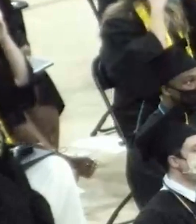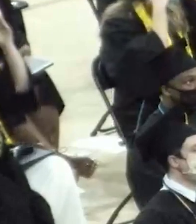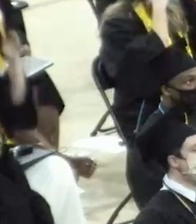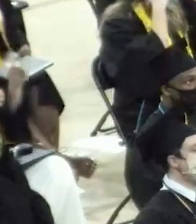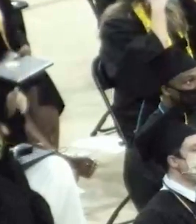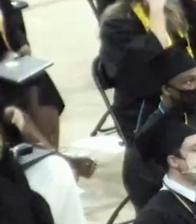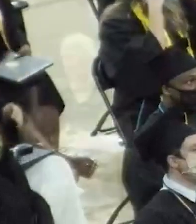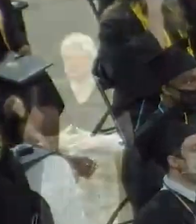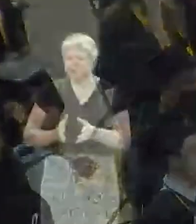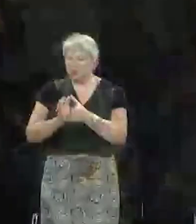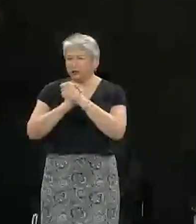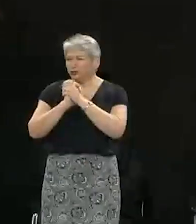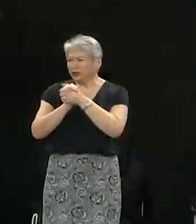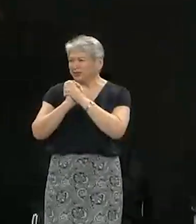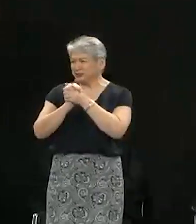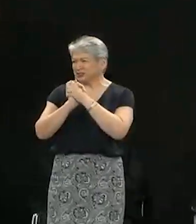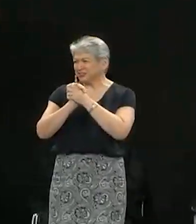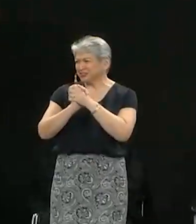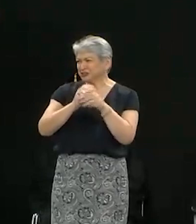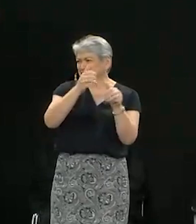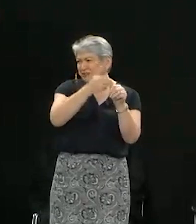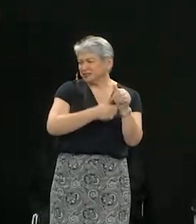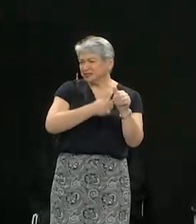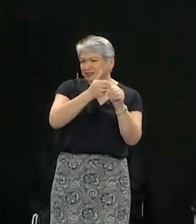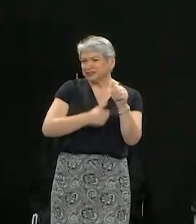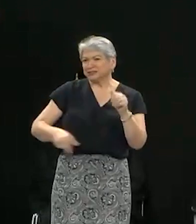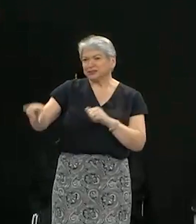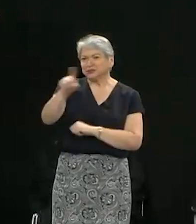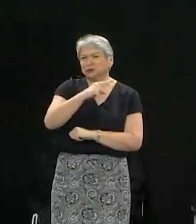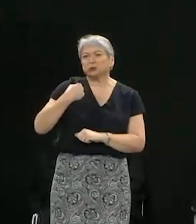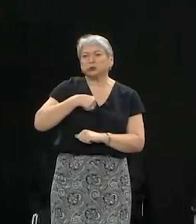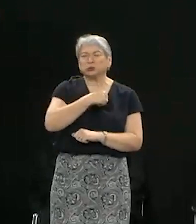Congratulations to each of you, and we wish you all the best.